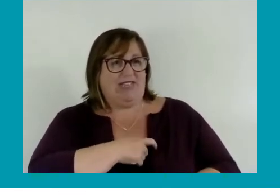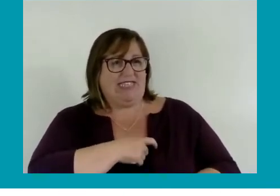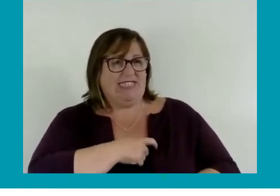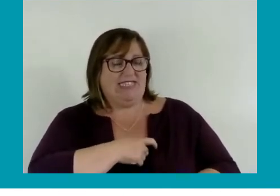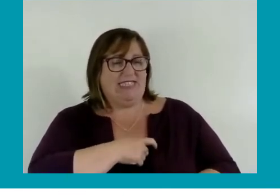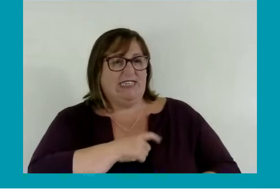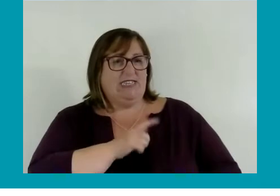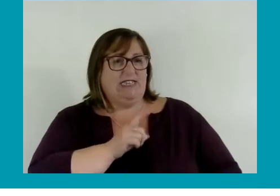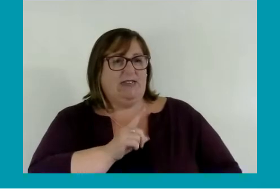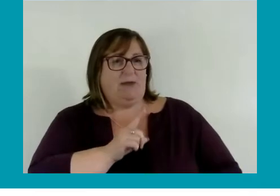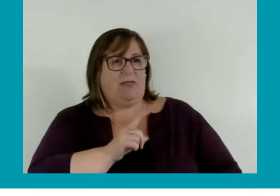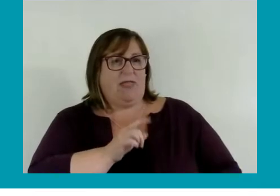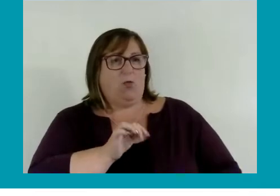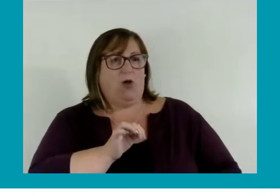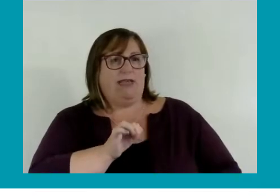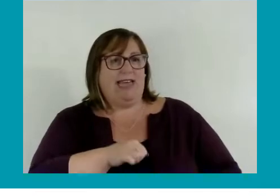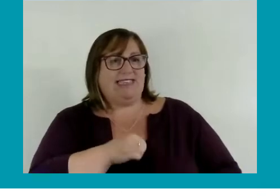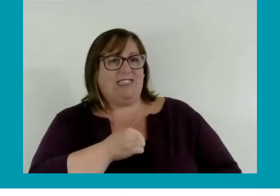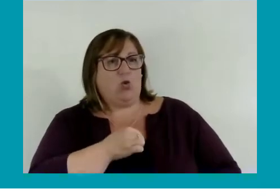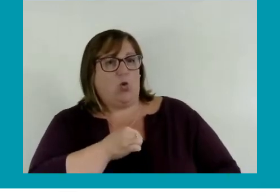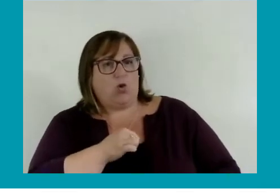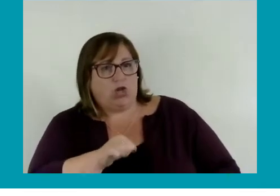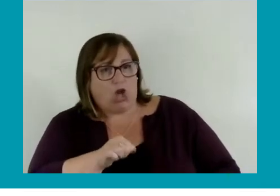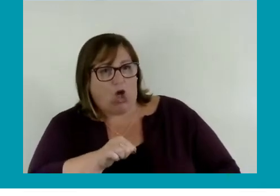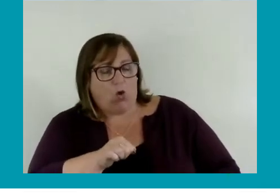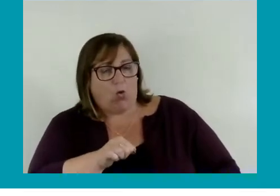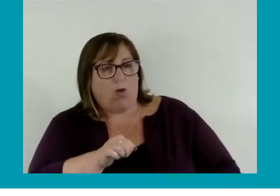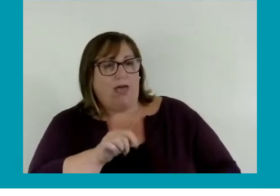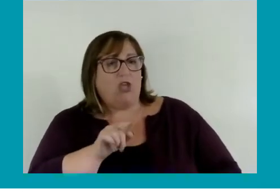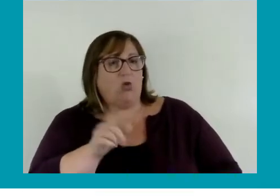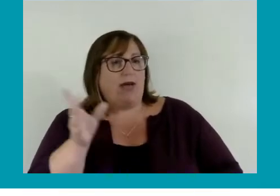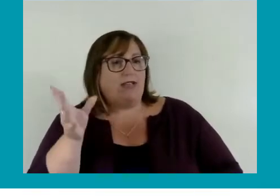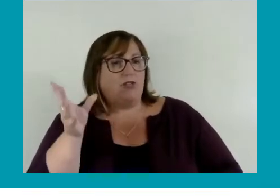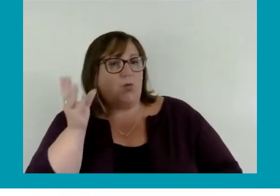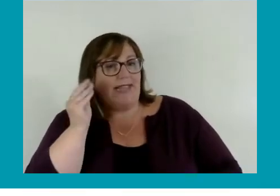there was an option to speak them out loud there was an option to watch a video or listen to it